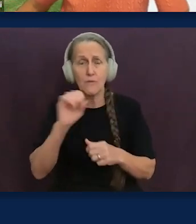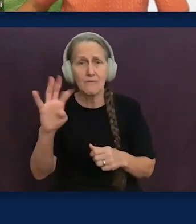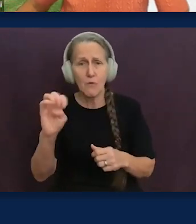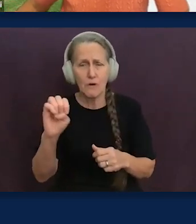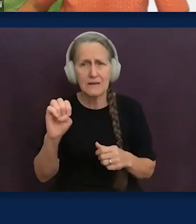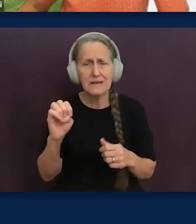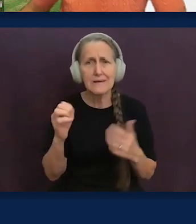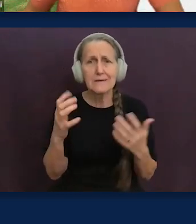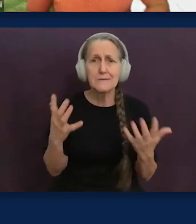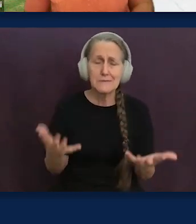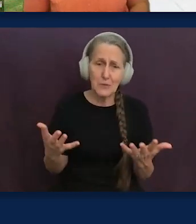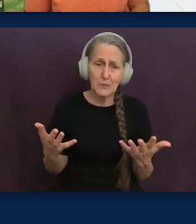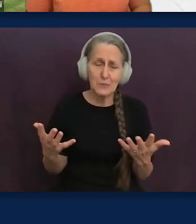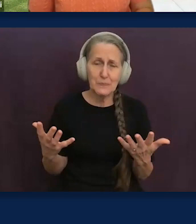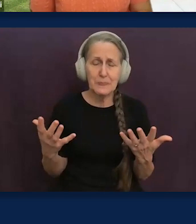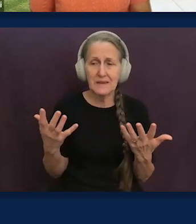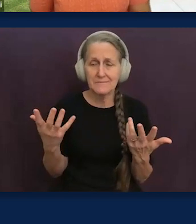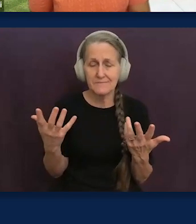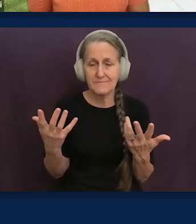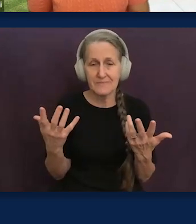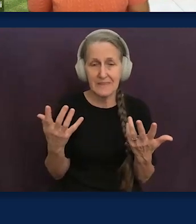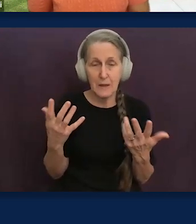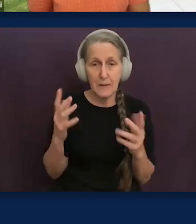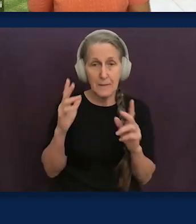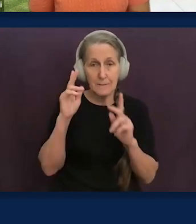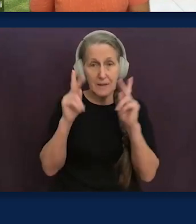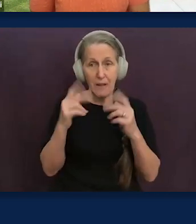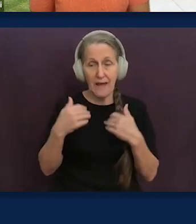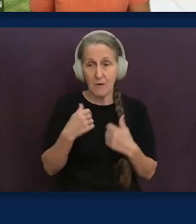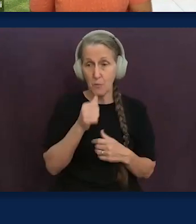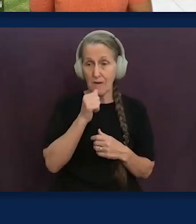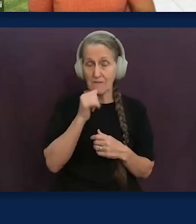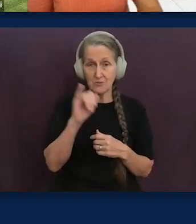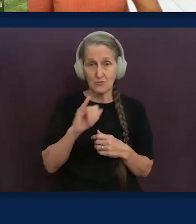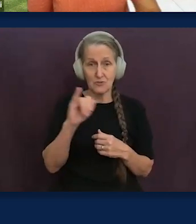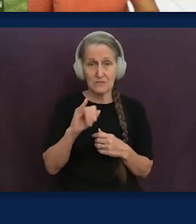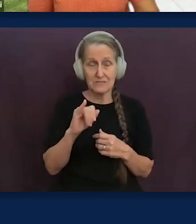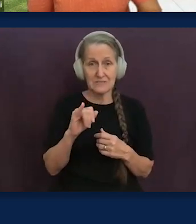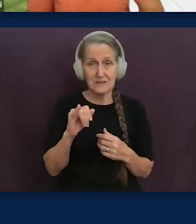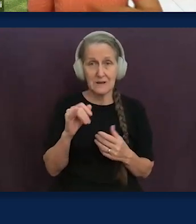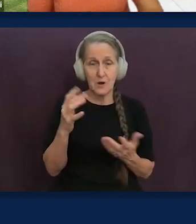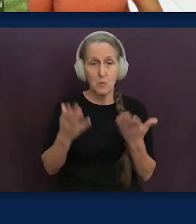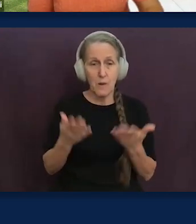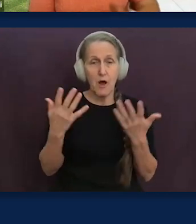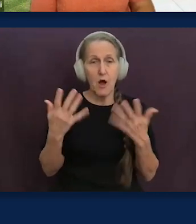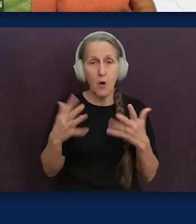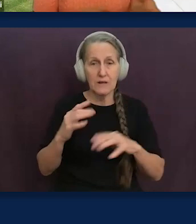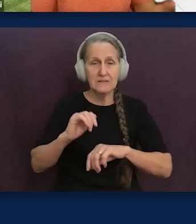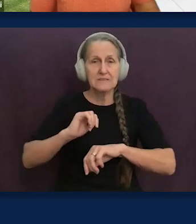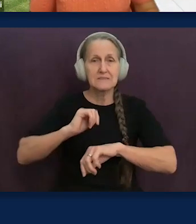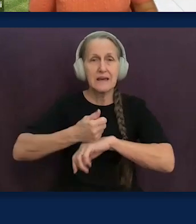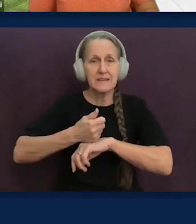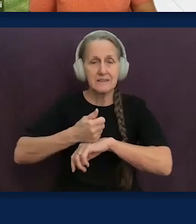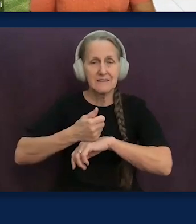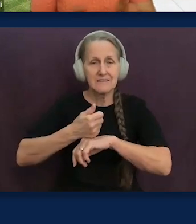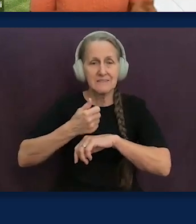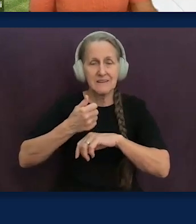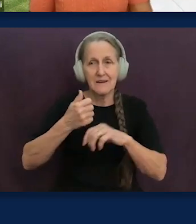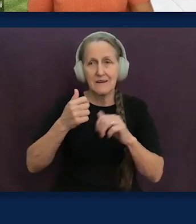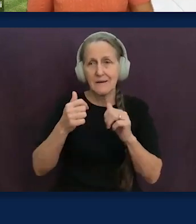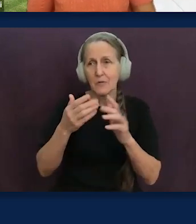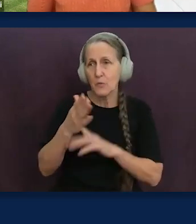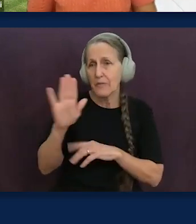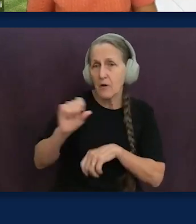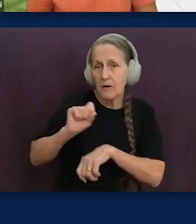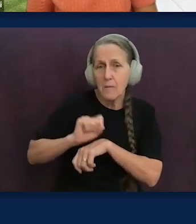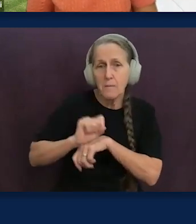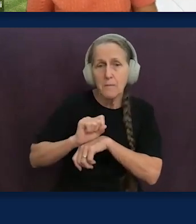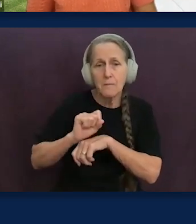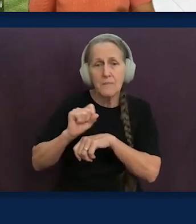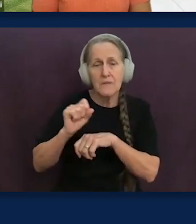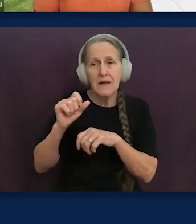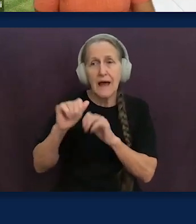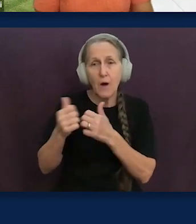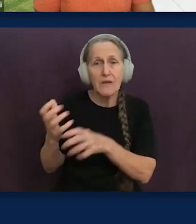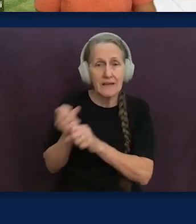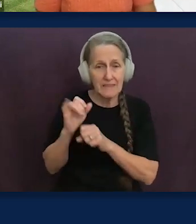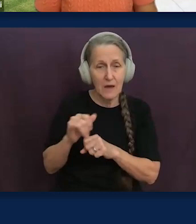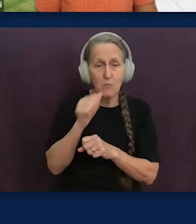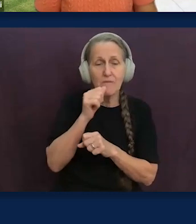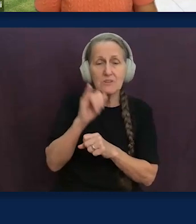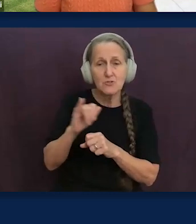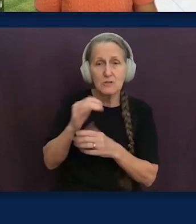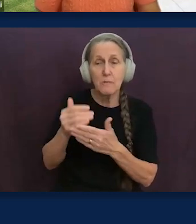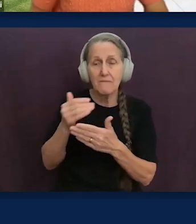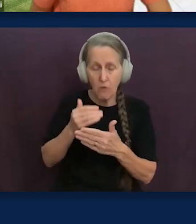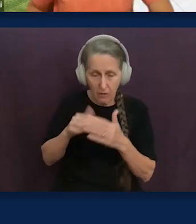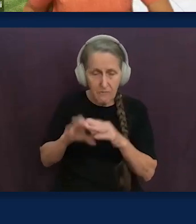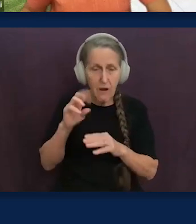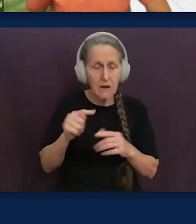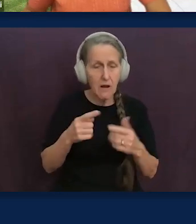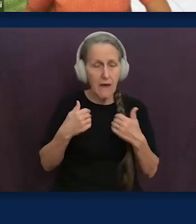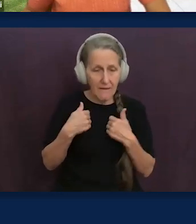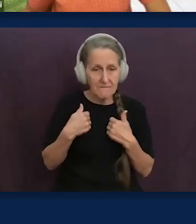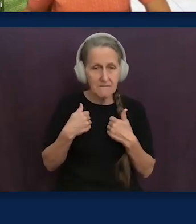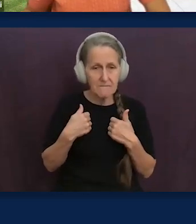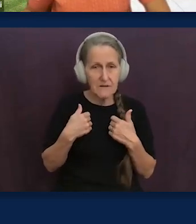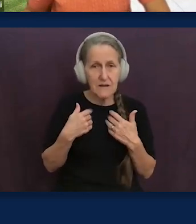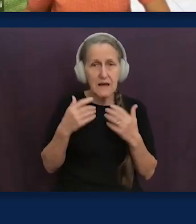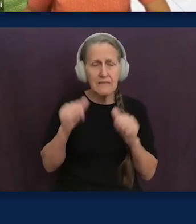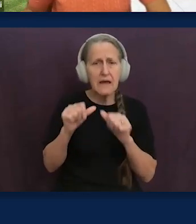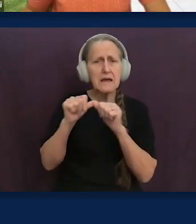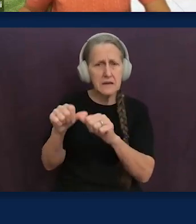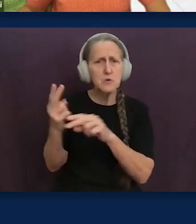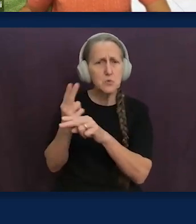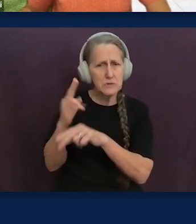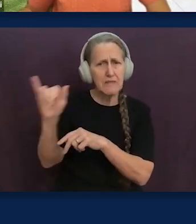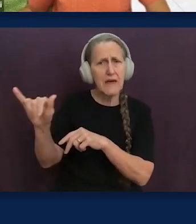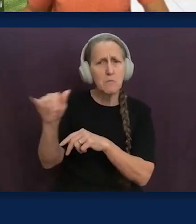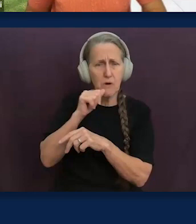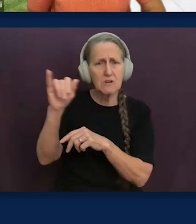So, the fact that people with private insurance probably have established connections, maybe they were employed and that's how they received their private insurance before the diagnosis of the condition and they could continue using that, might be a factor.